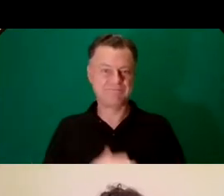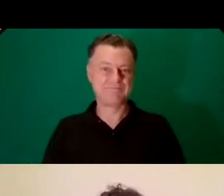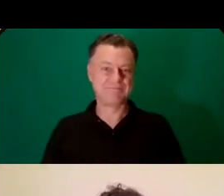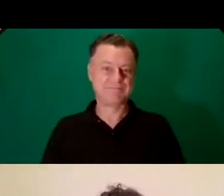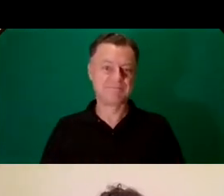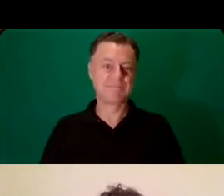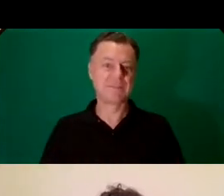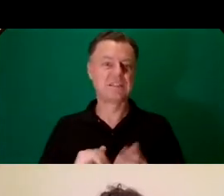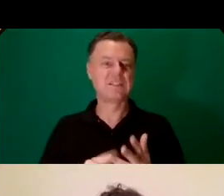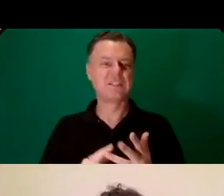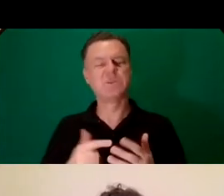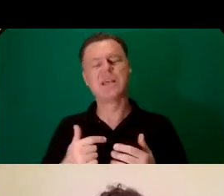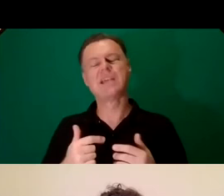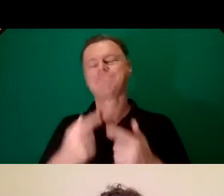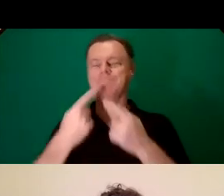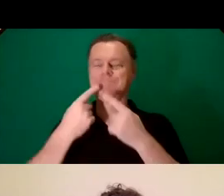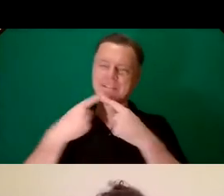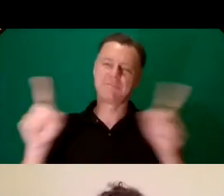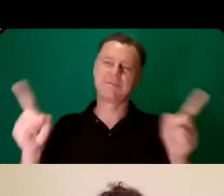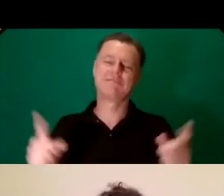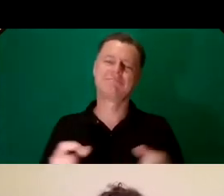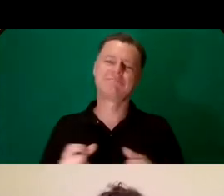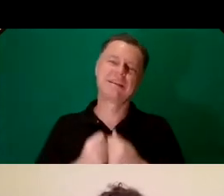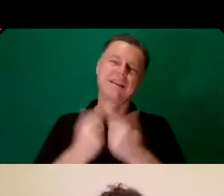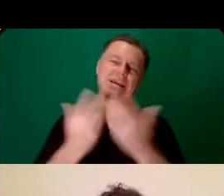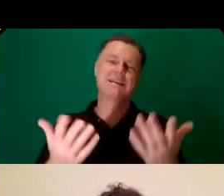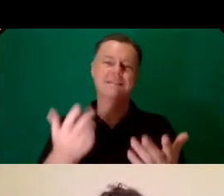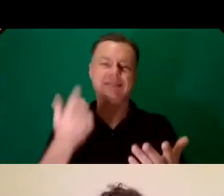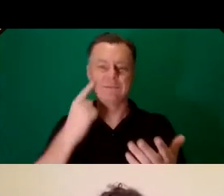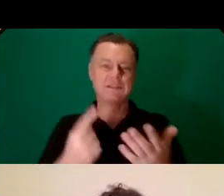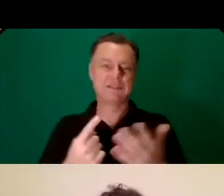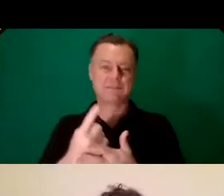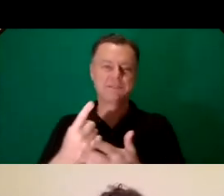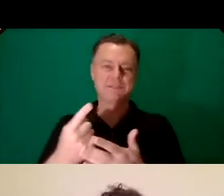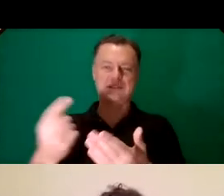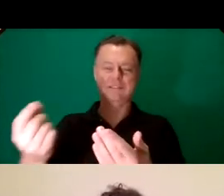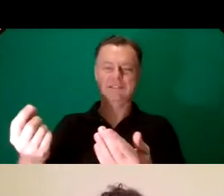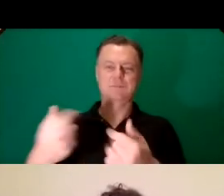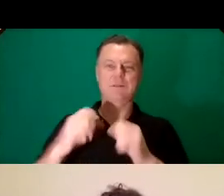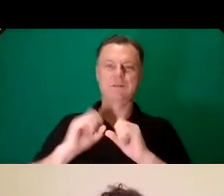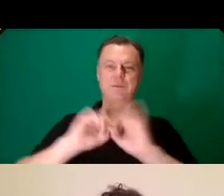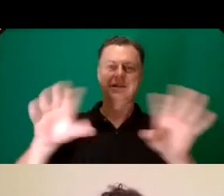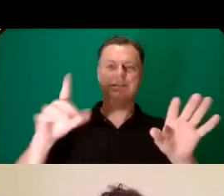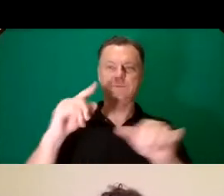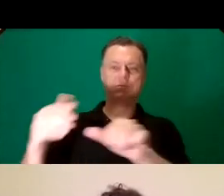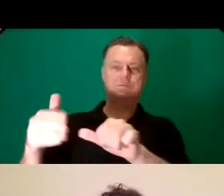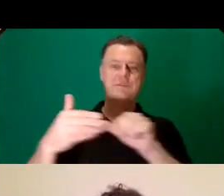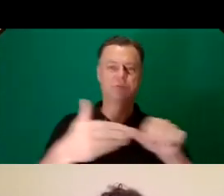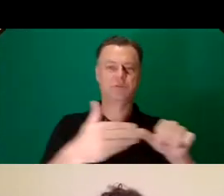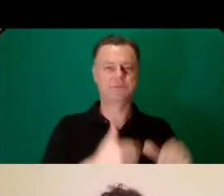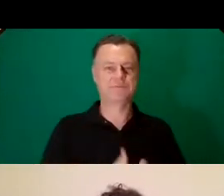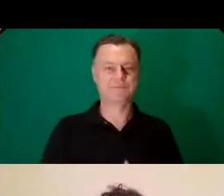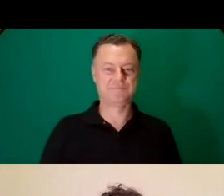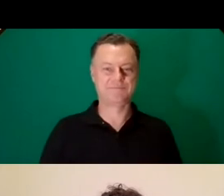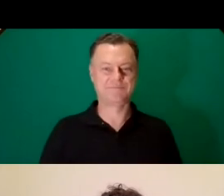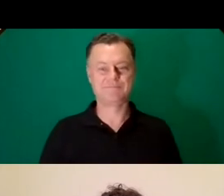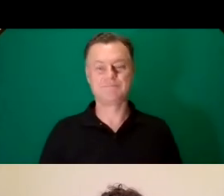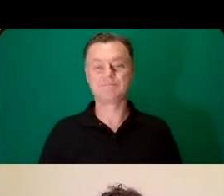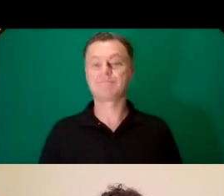kind of, get it out there and see what comes back to start with. And some